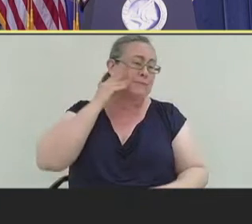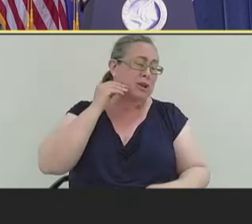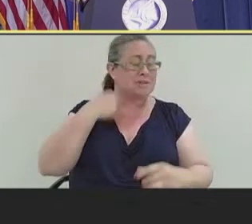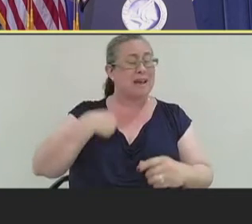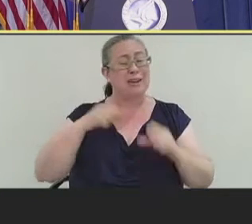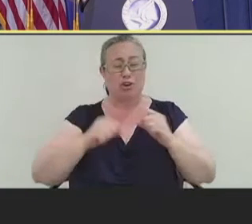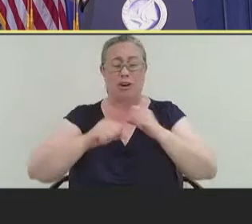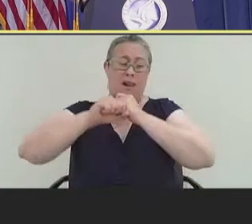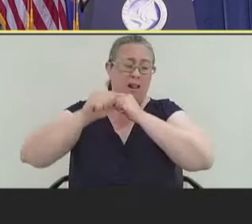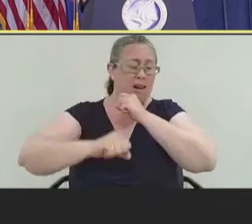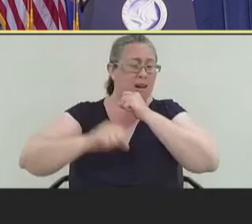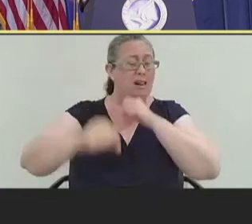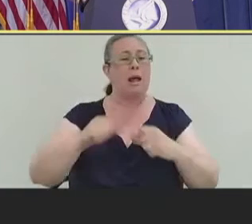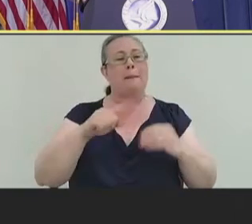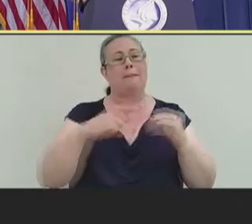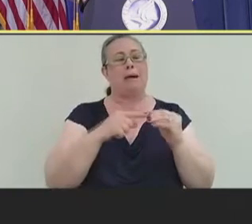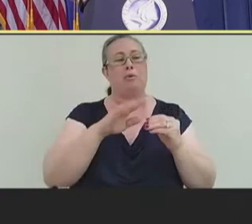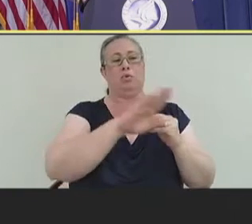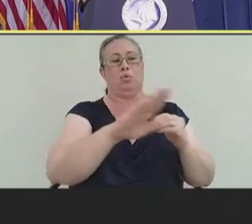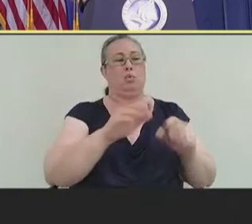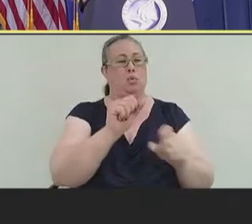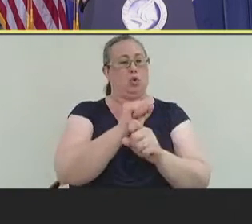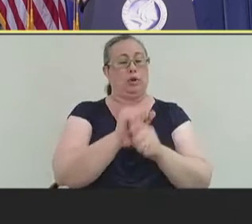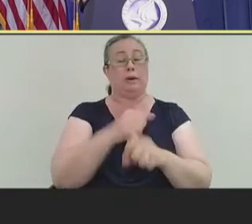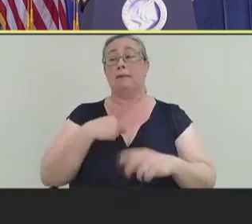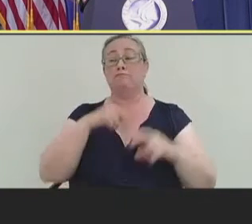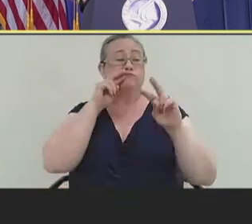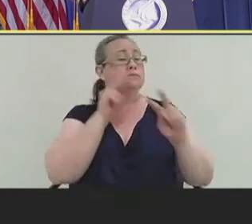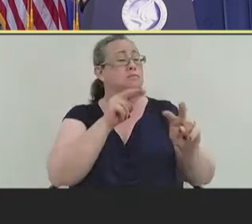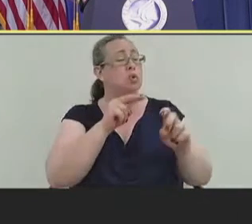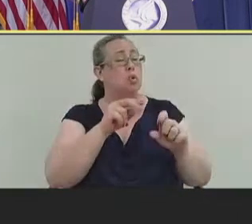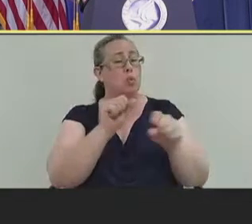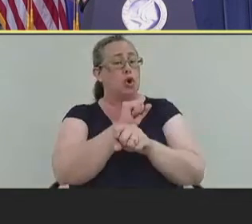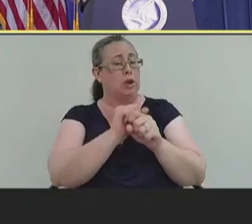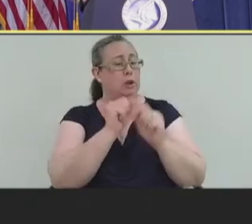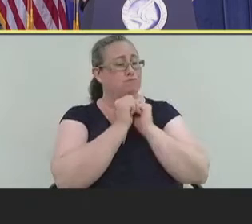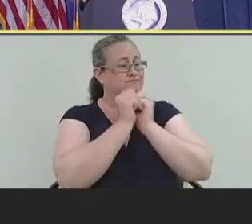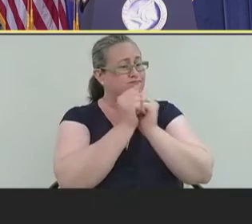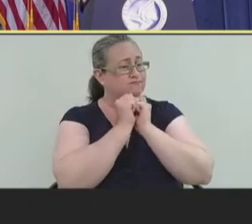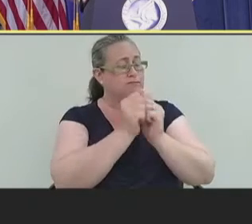NVAC's work. I look forward to working with you and we want to know -- and I want you to know